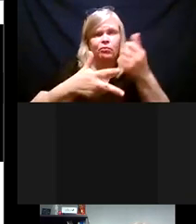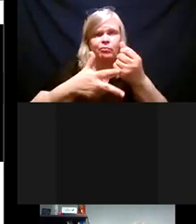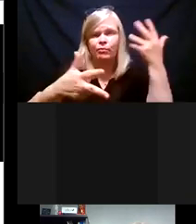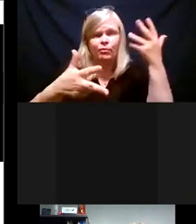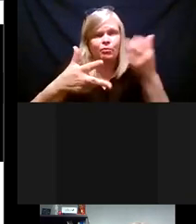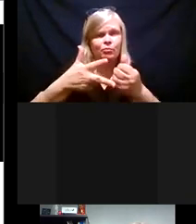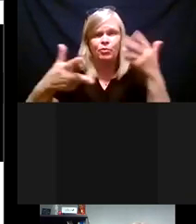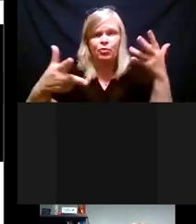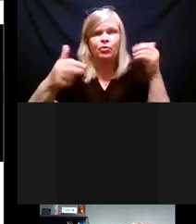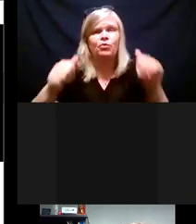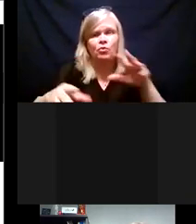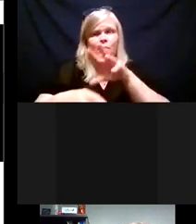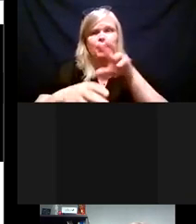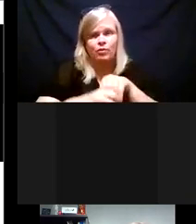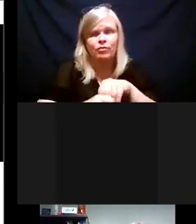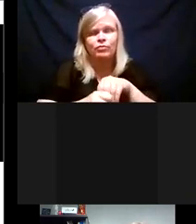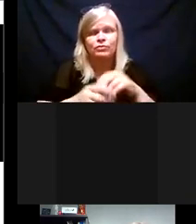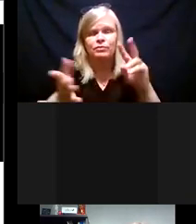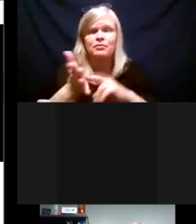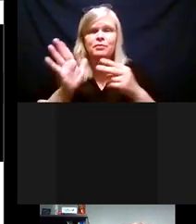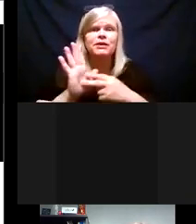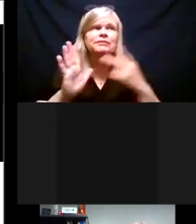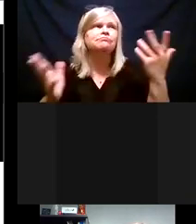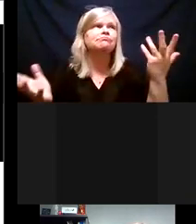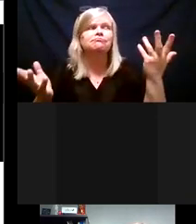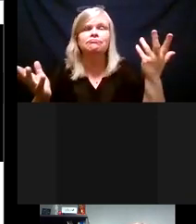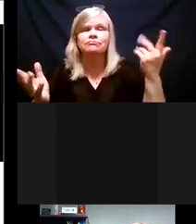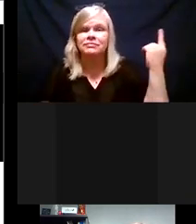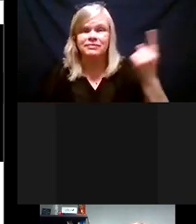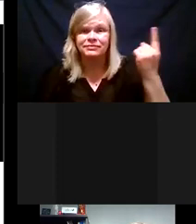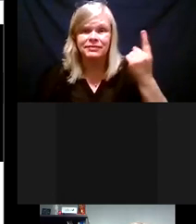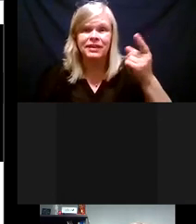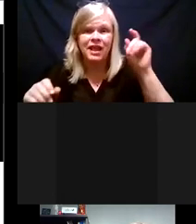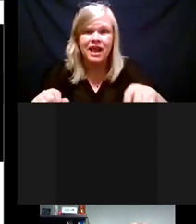THAT COULD BE INCLUDED, THAT SOMEBODY WOULD HAVE TO REGISTER